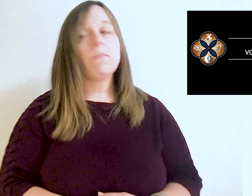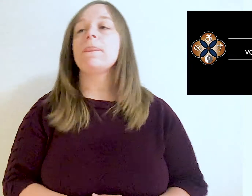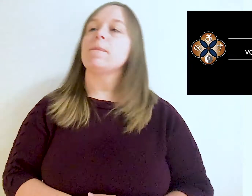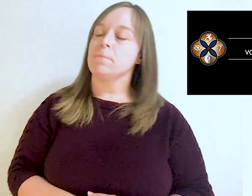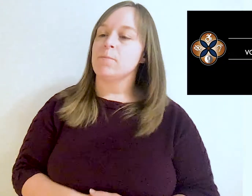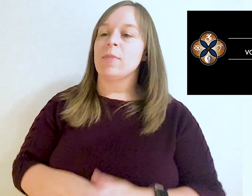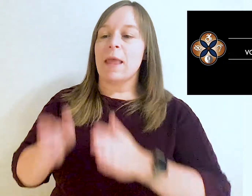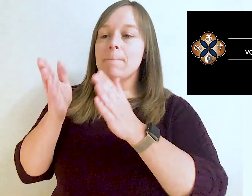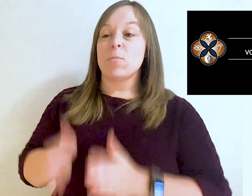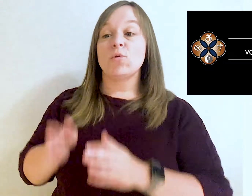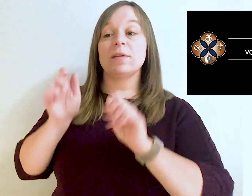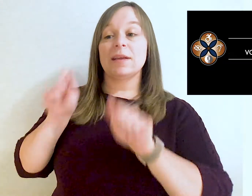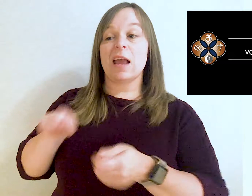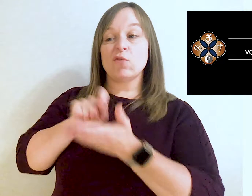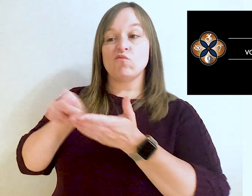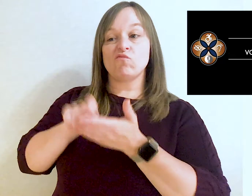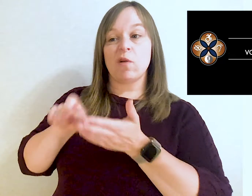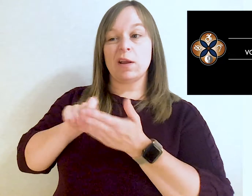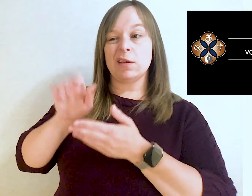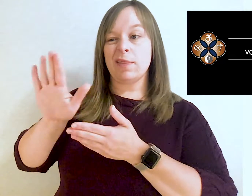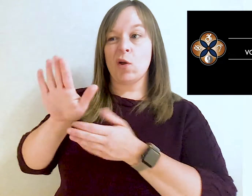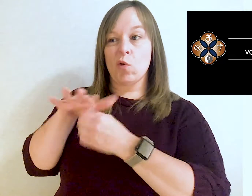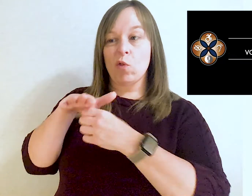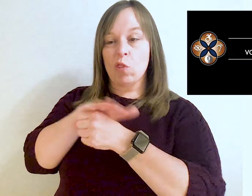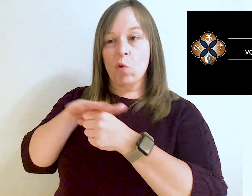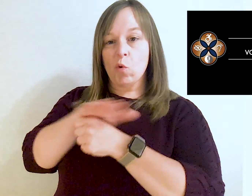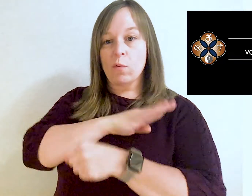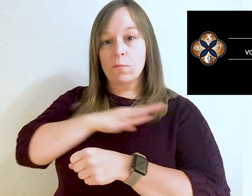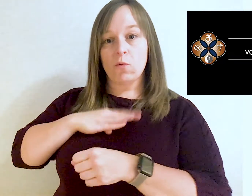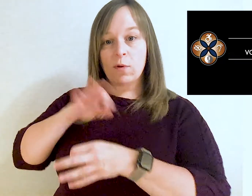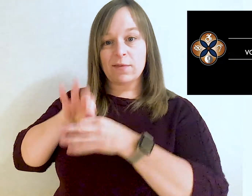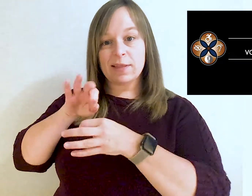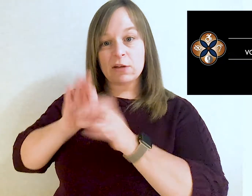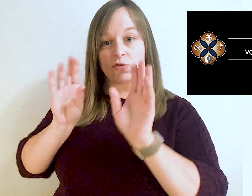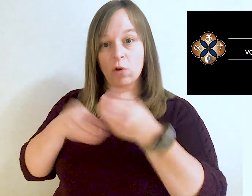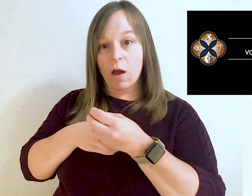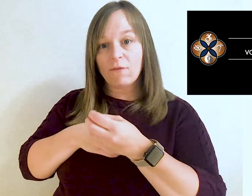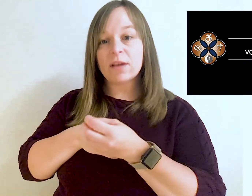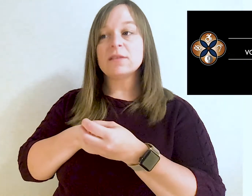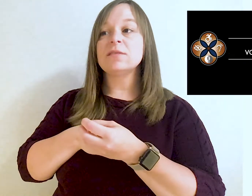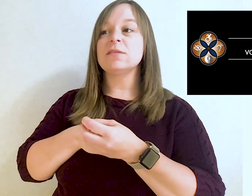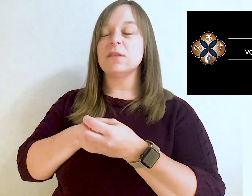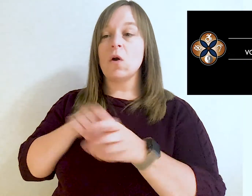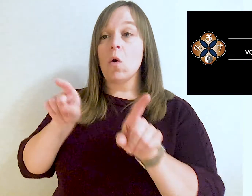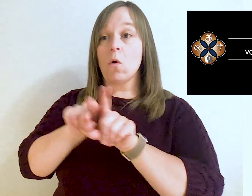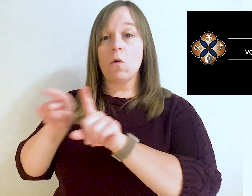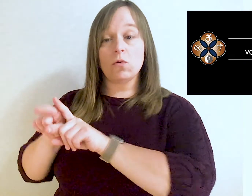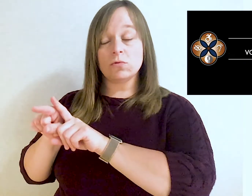They can write to their local Board of Elections Office and also